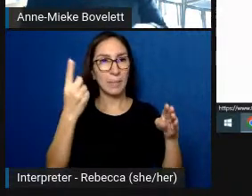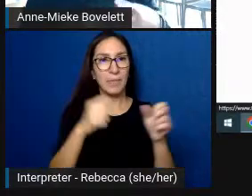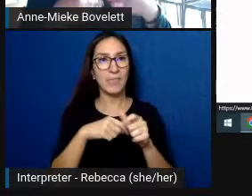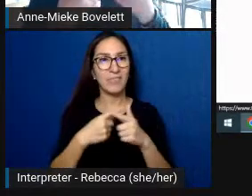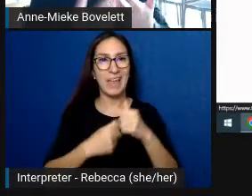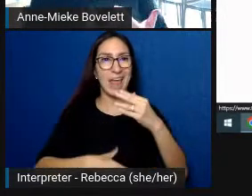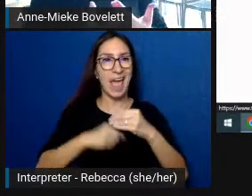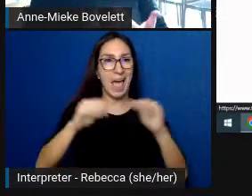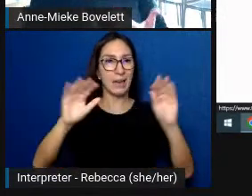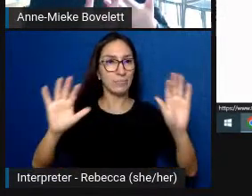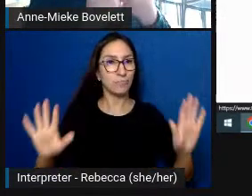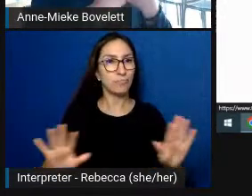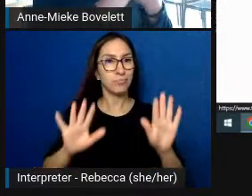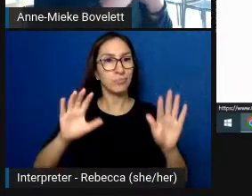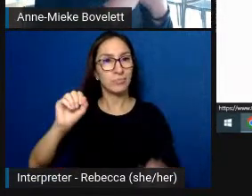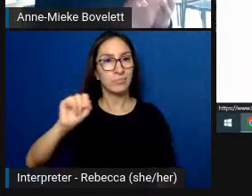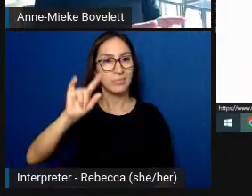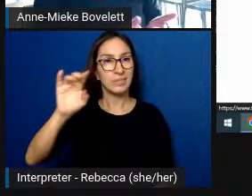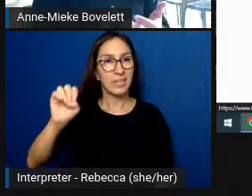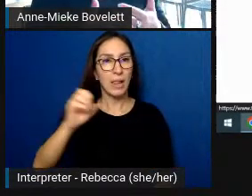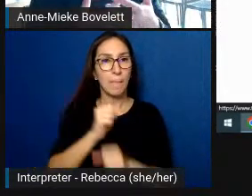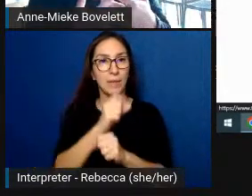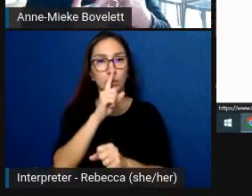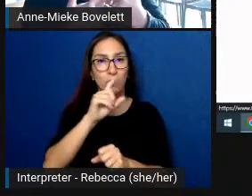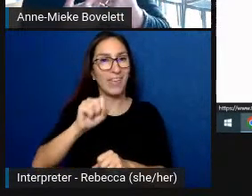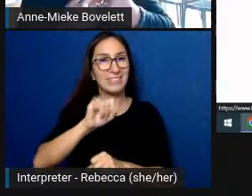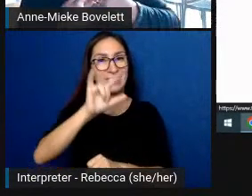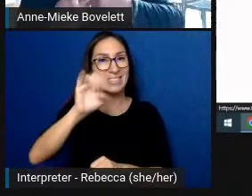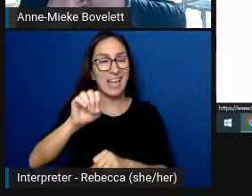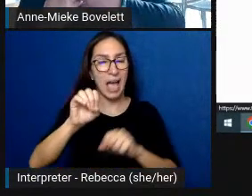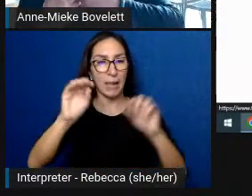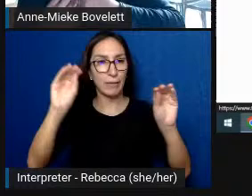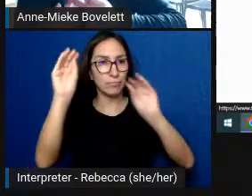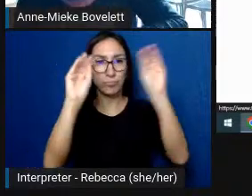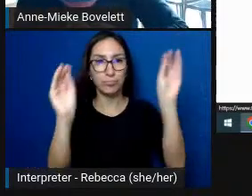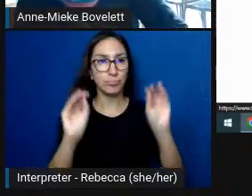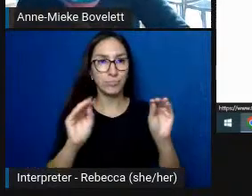like the lines around a focus will item, then style it and make